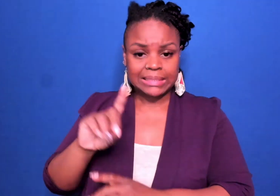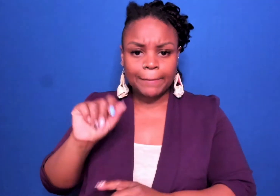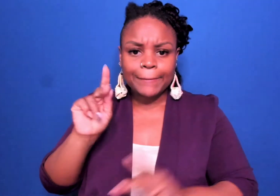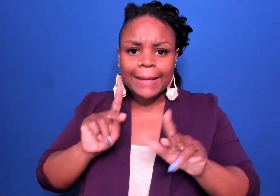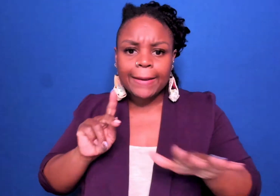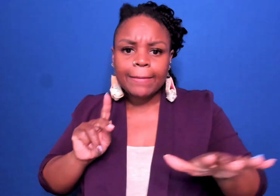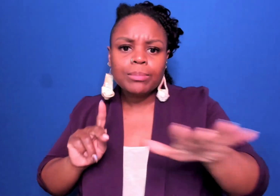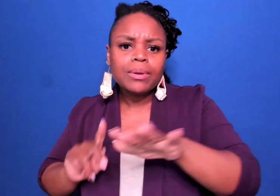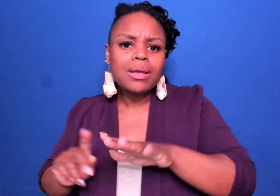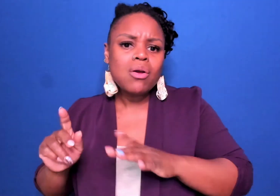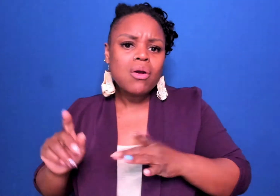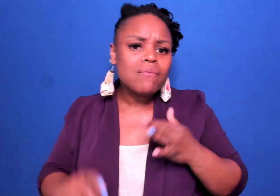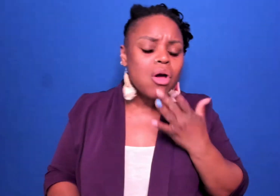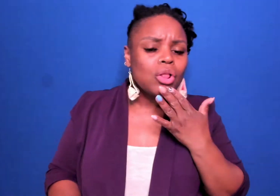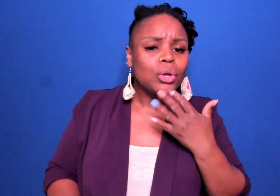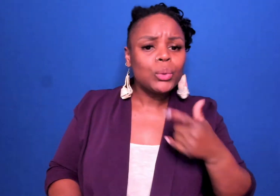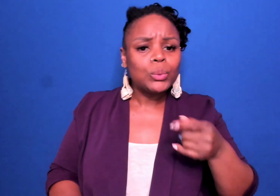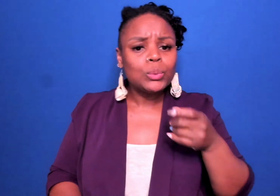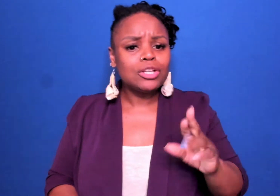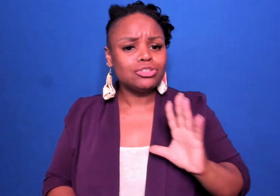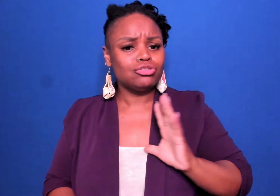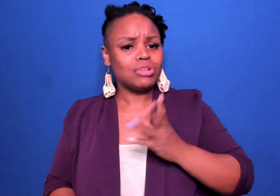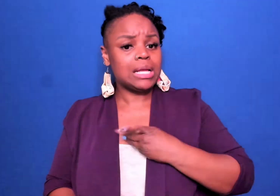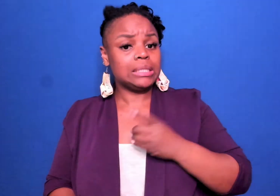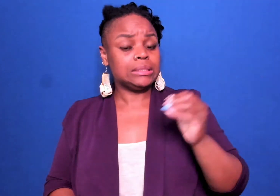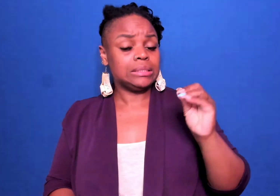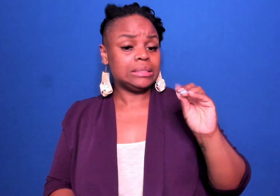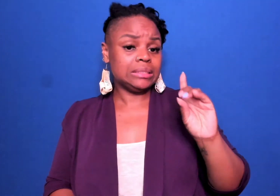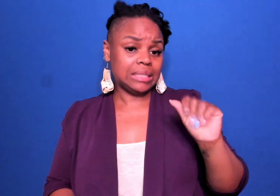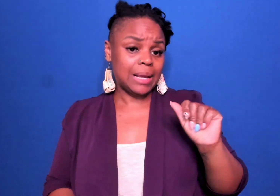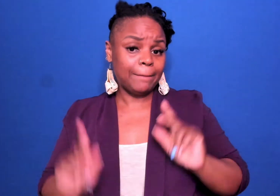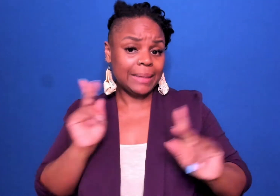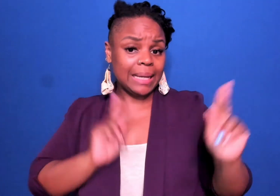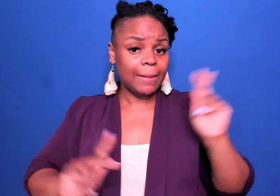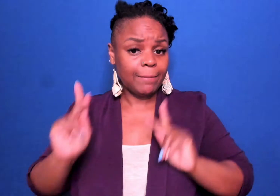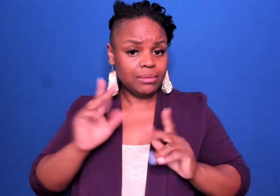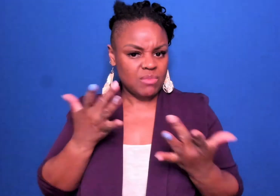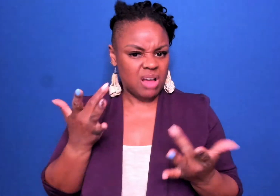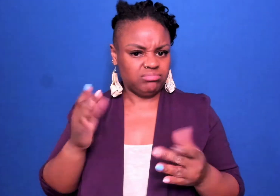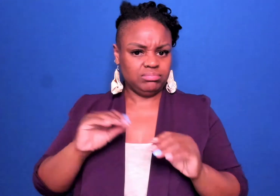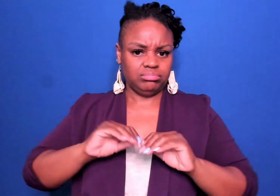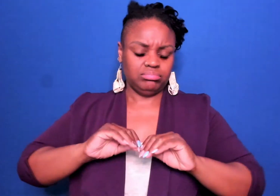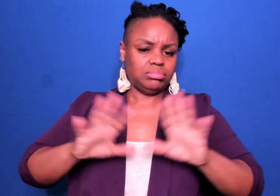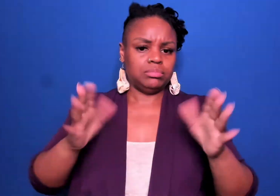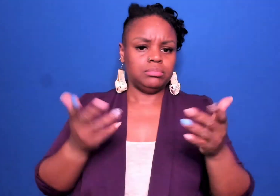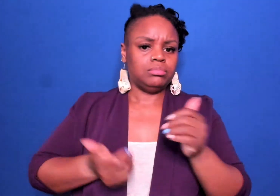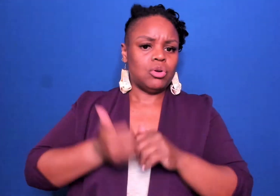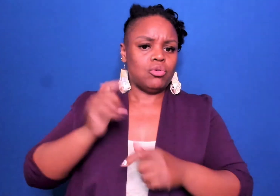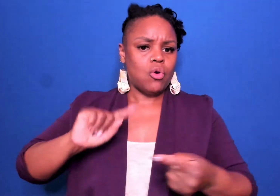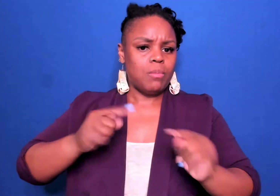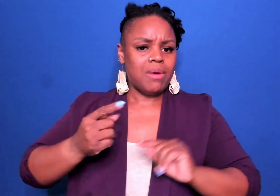disabled people of color and queer and trans disabled people will be among the populations most harmed